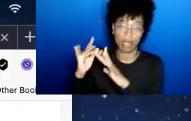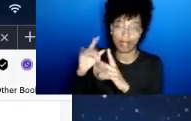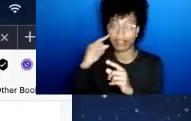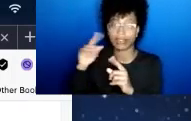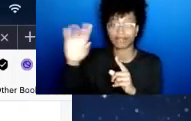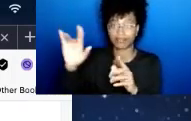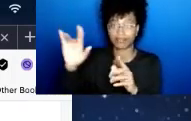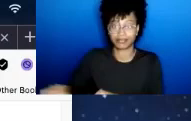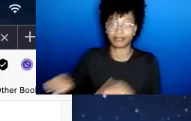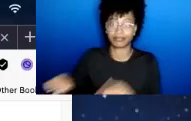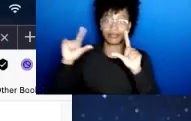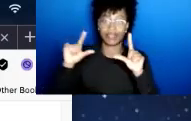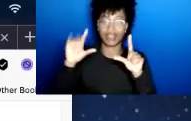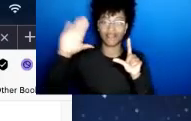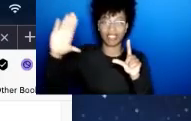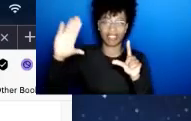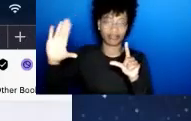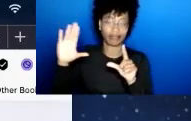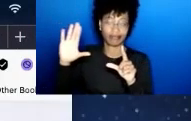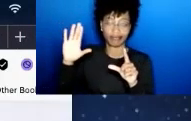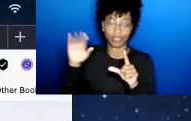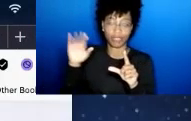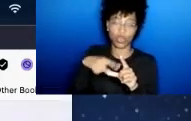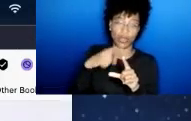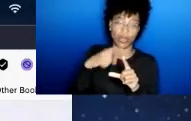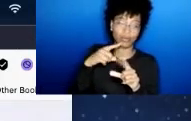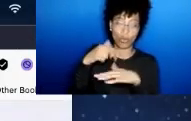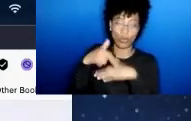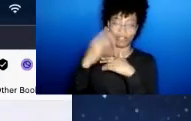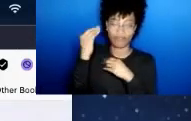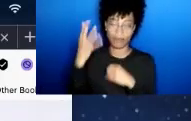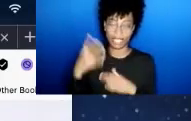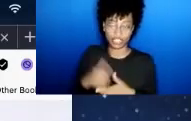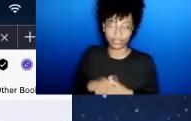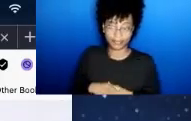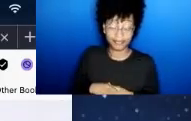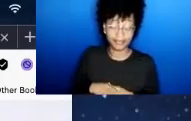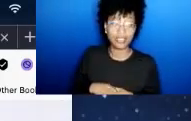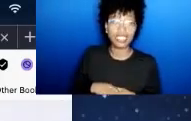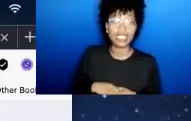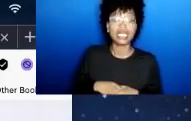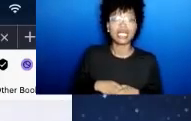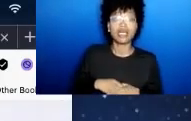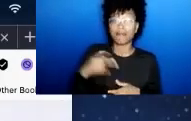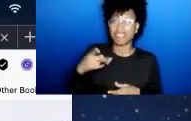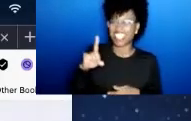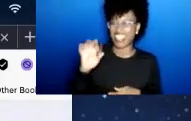06:41:15 So that is the PDF function, and finally here, get iPresentation, what this